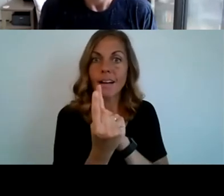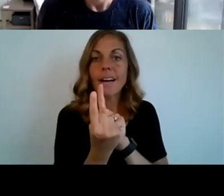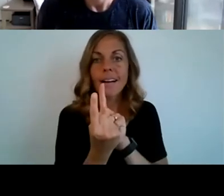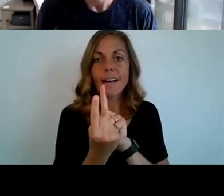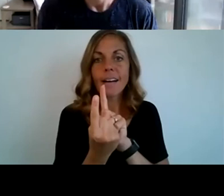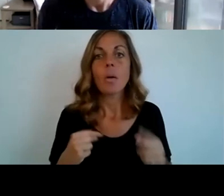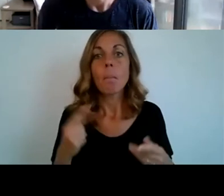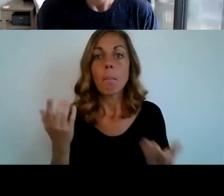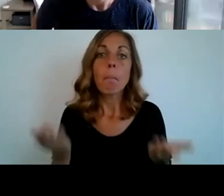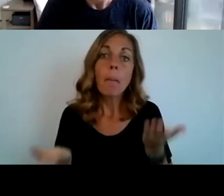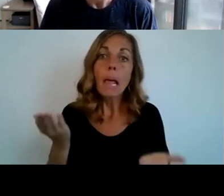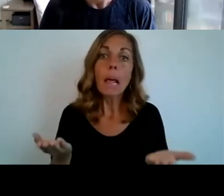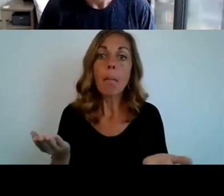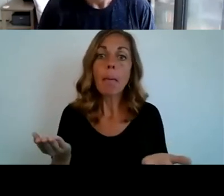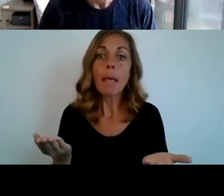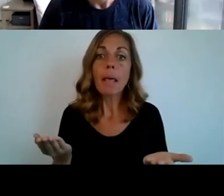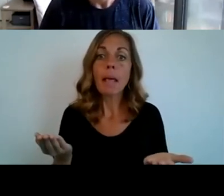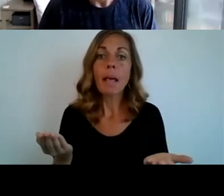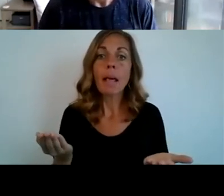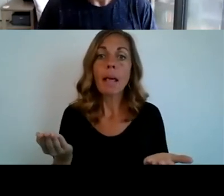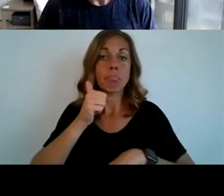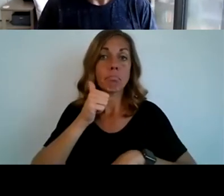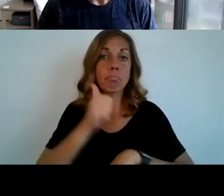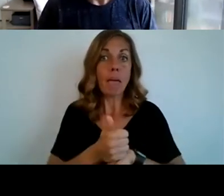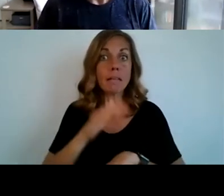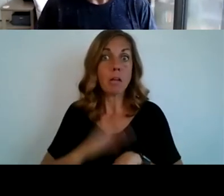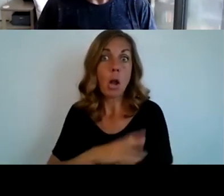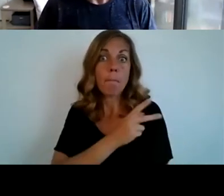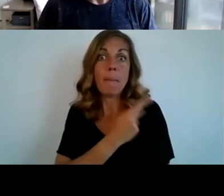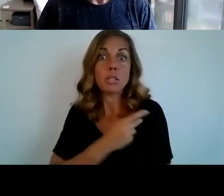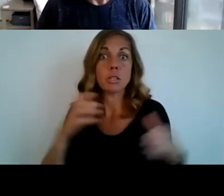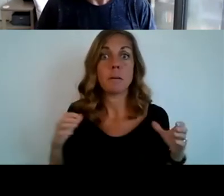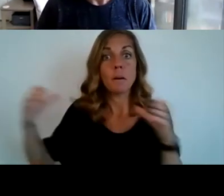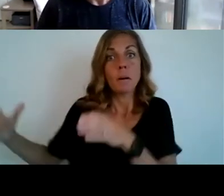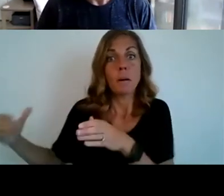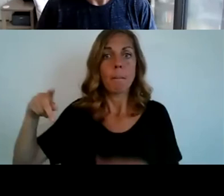maybe based on patient personas from cases. That kind of stuff we need to think through